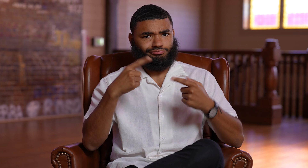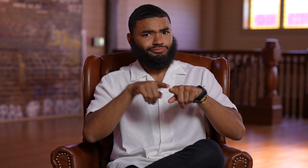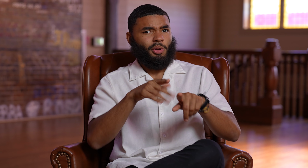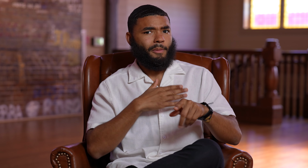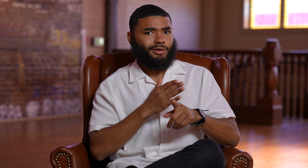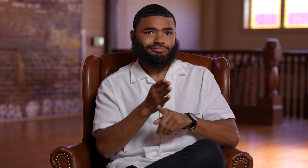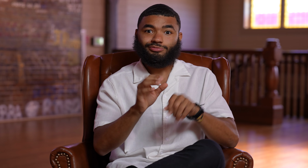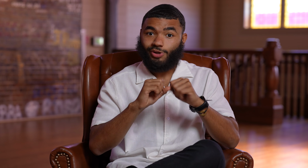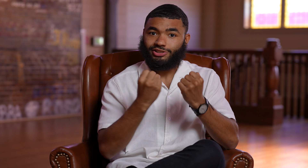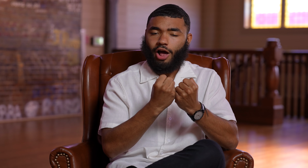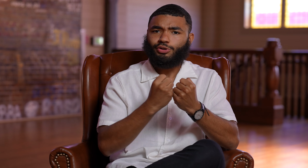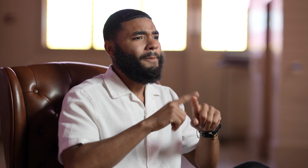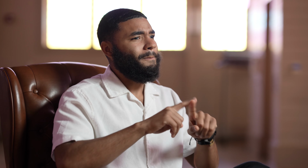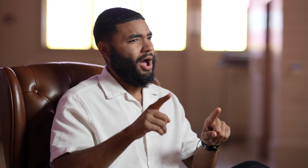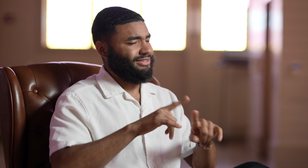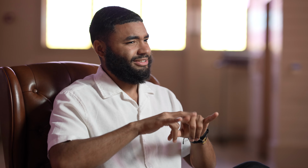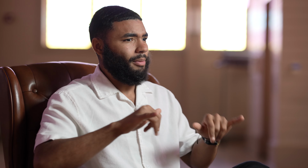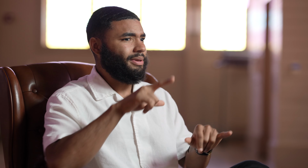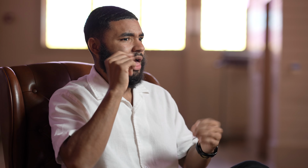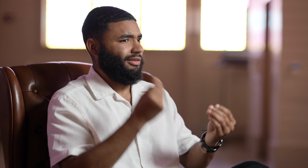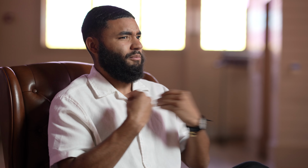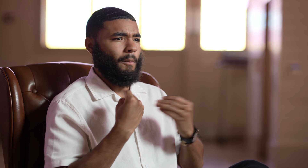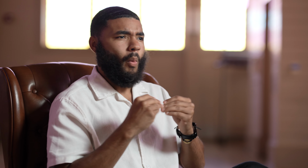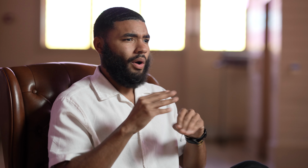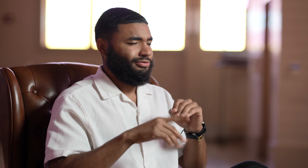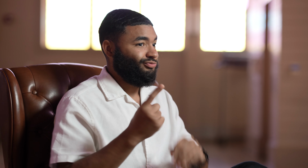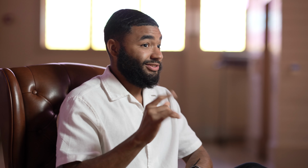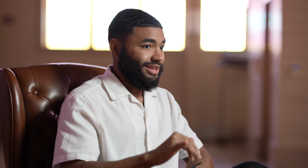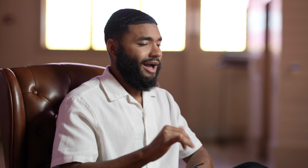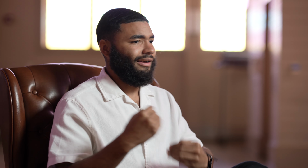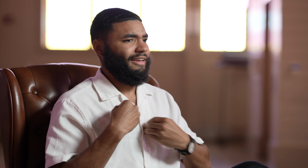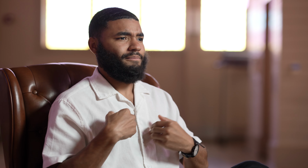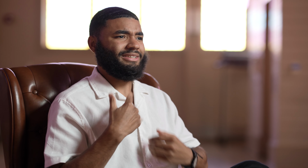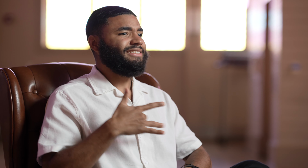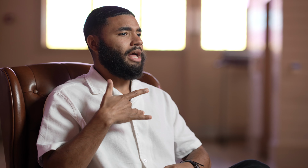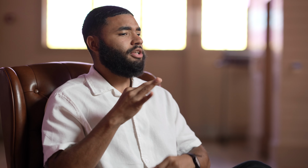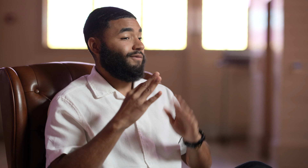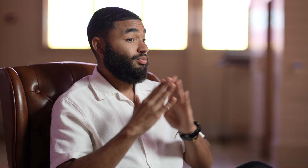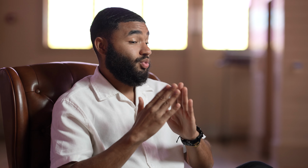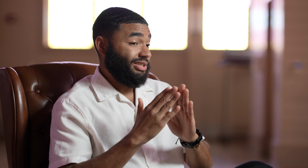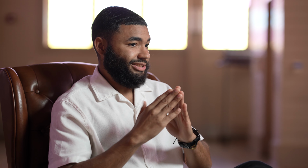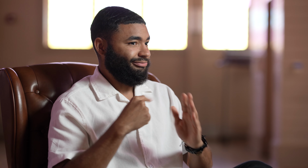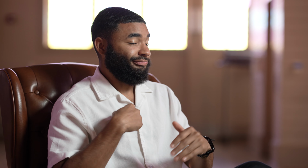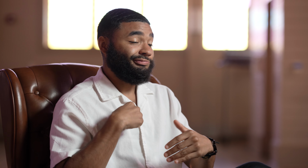aligned with my major of Sociology but at the same time, Gallaudet provided me with more than that. Gallaudet gave me a sense of community.